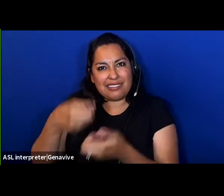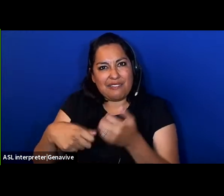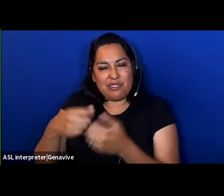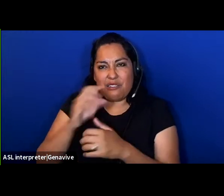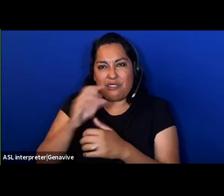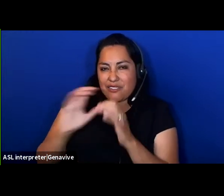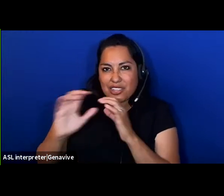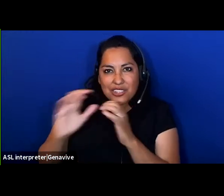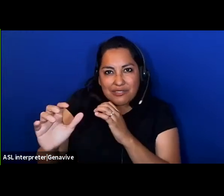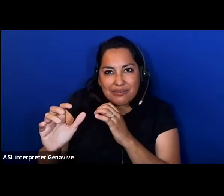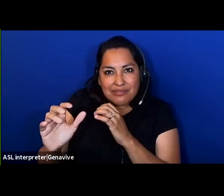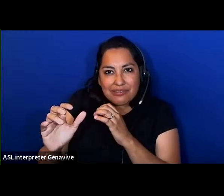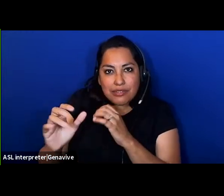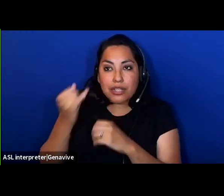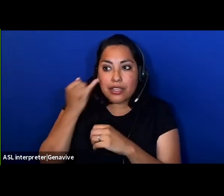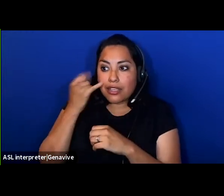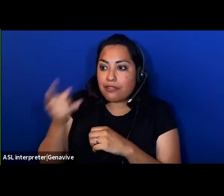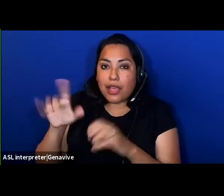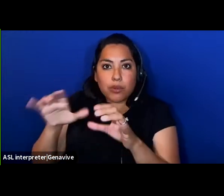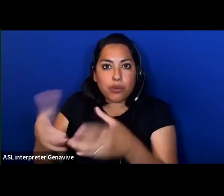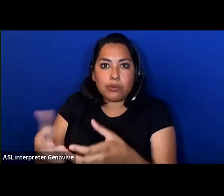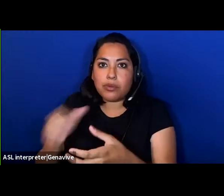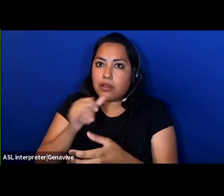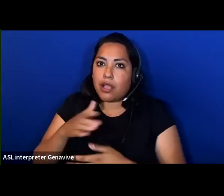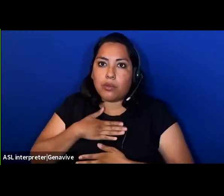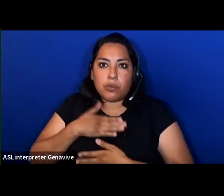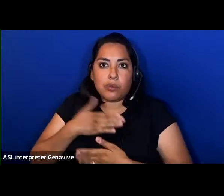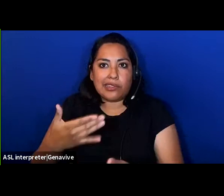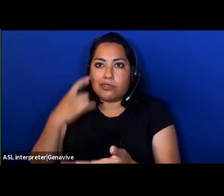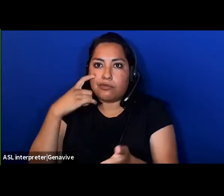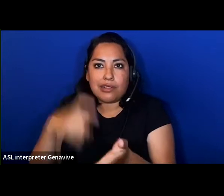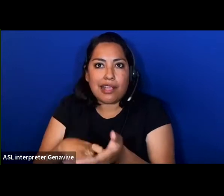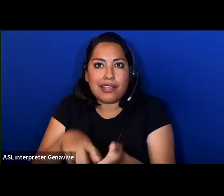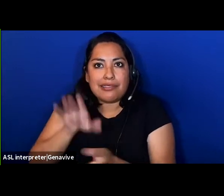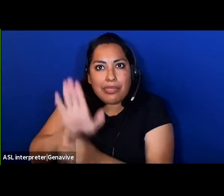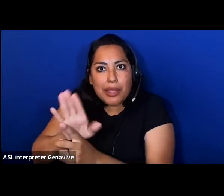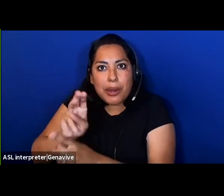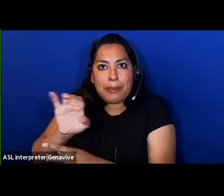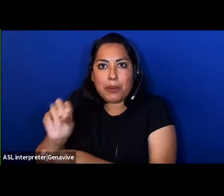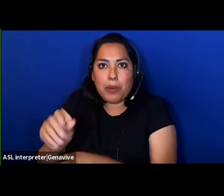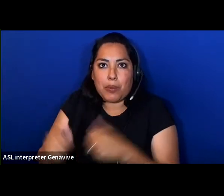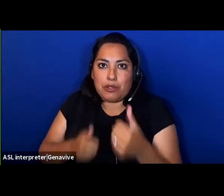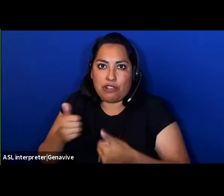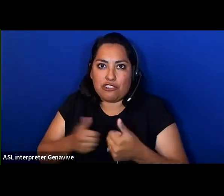a group that is unwilling to acknowledge their microaggressions caused.” That's a big question.